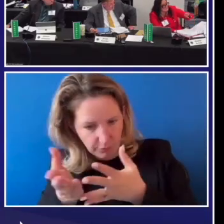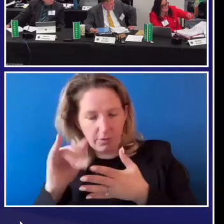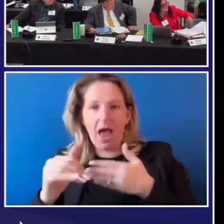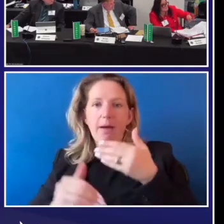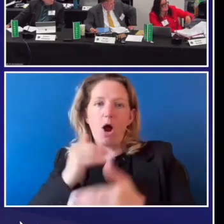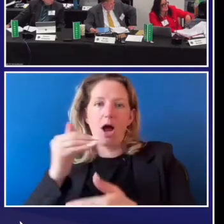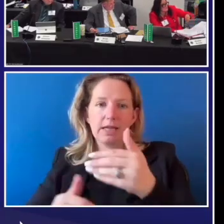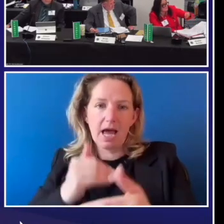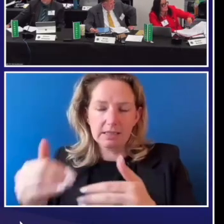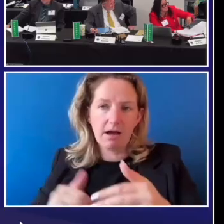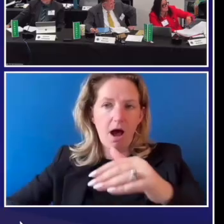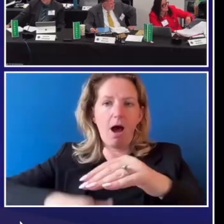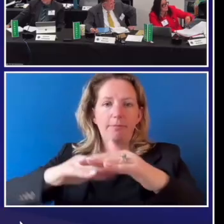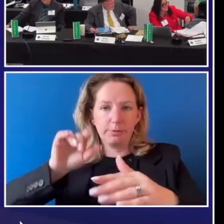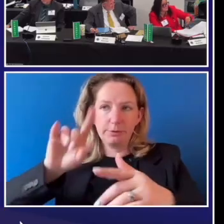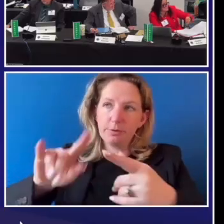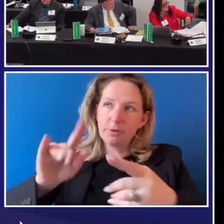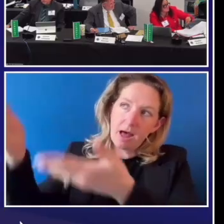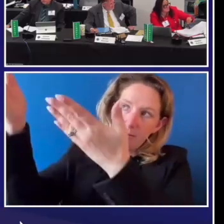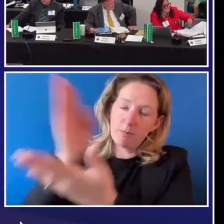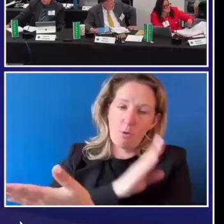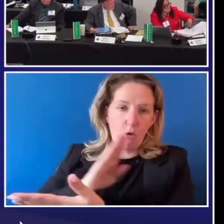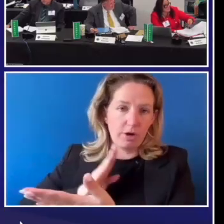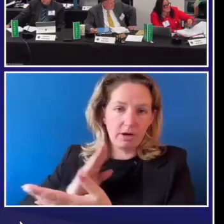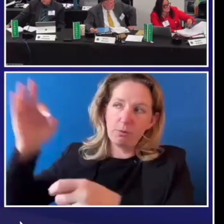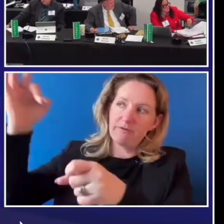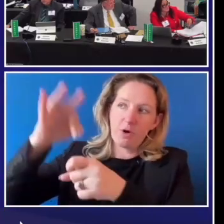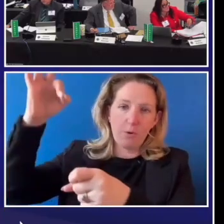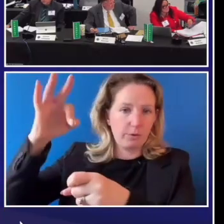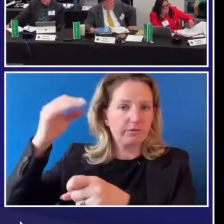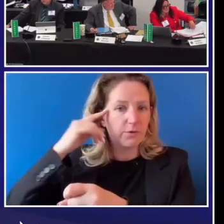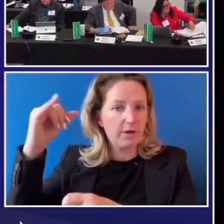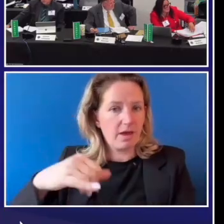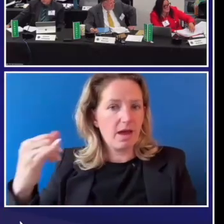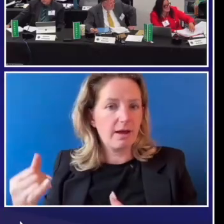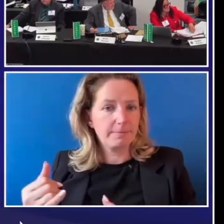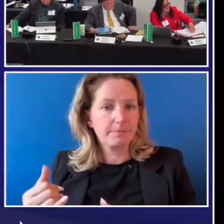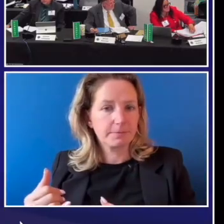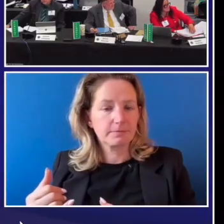up to that board that ultimately votes on those that does or does